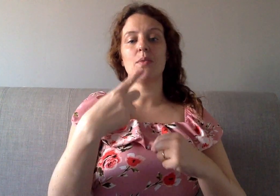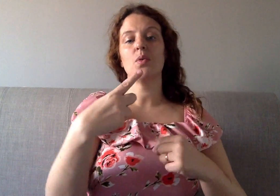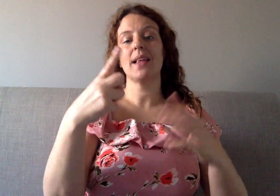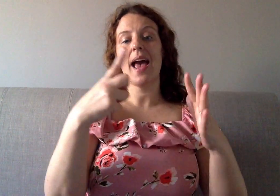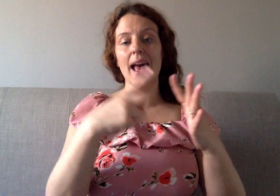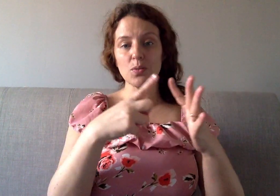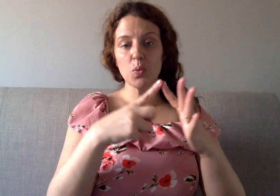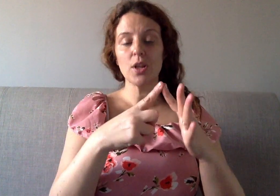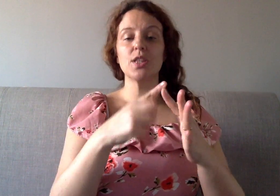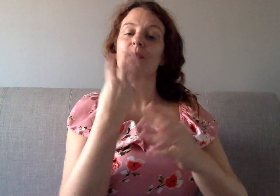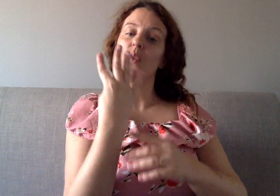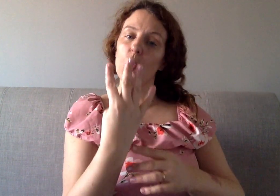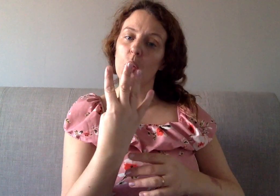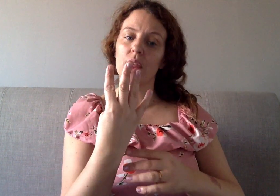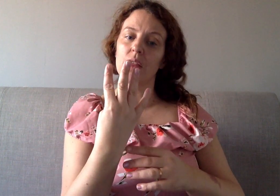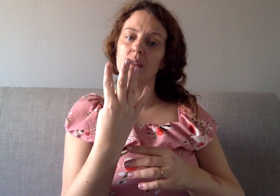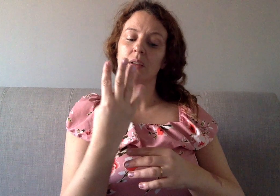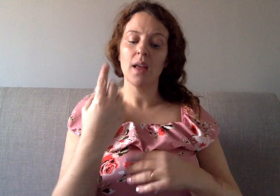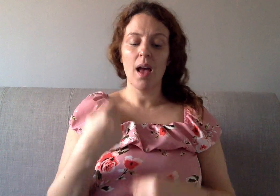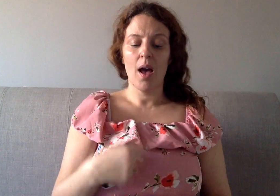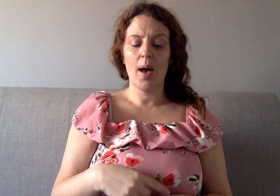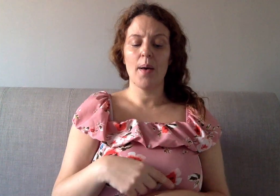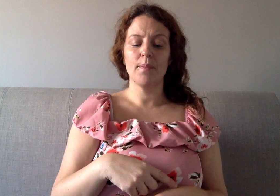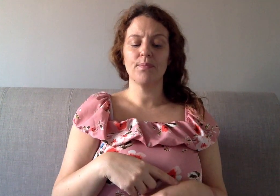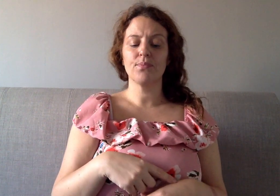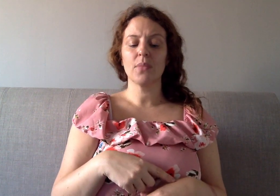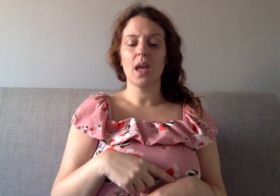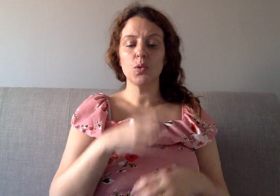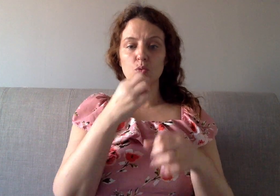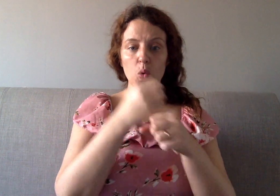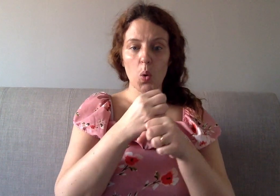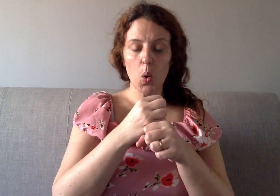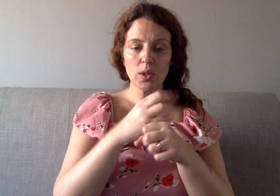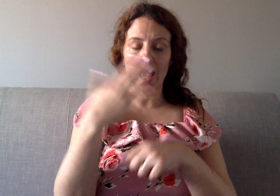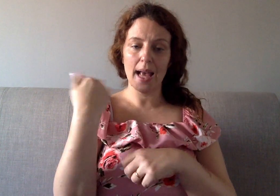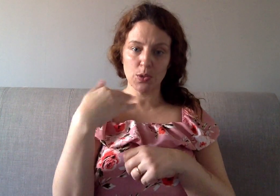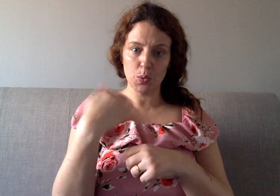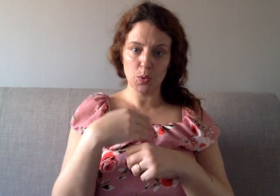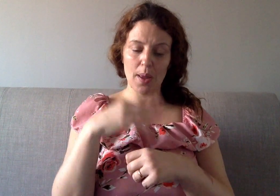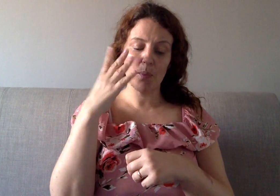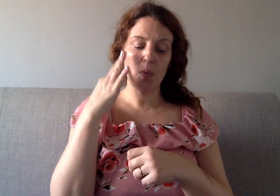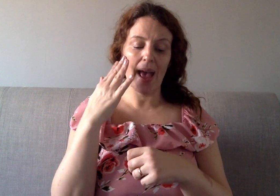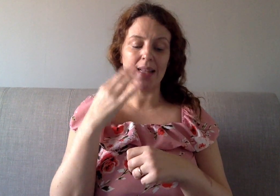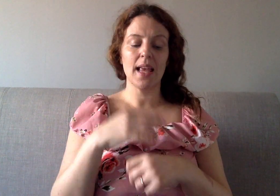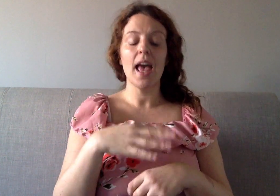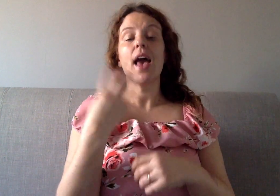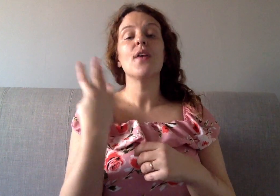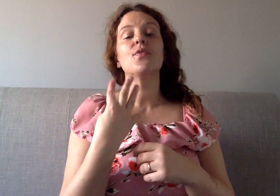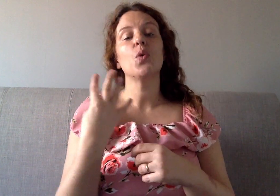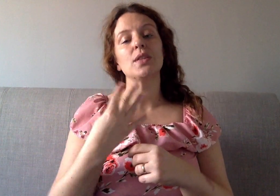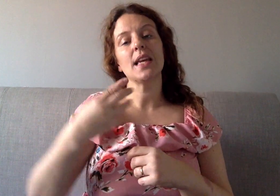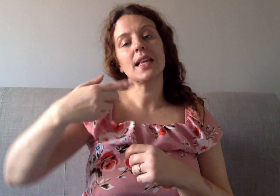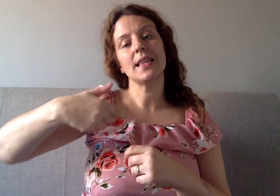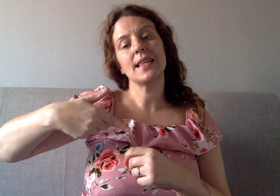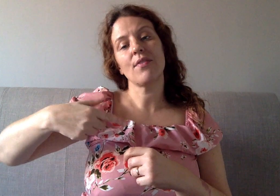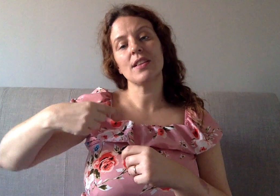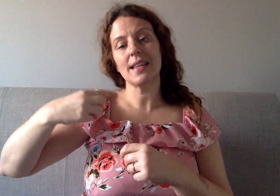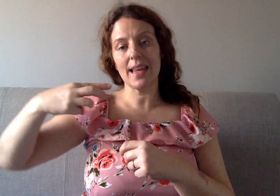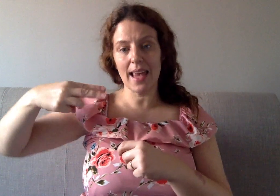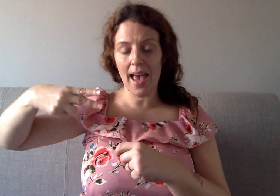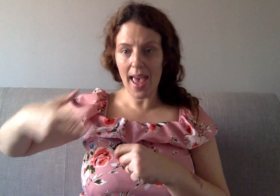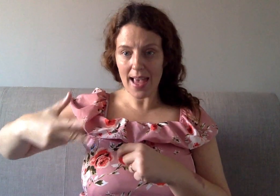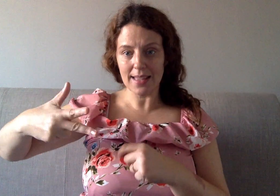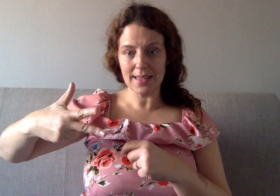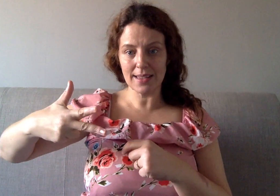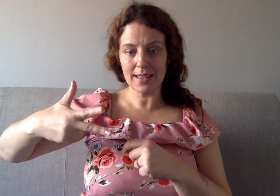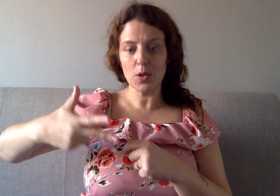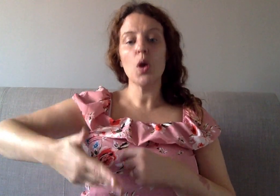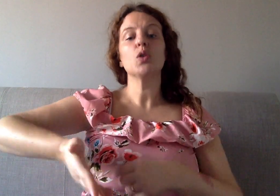Because it was Edward 4th who had George executed in 1478.